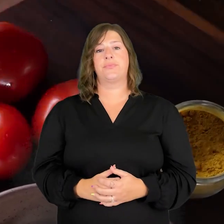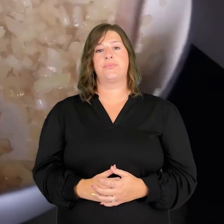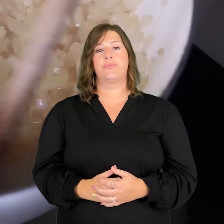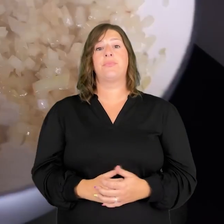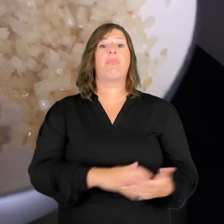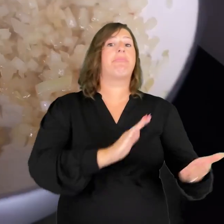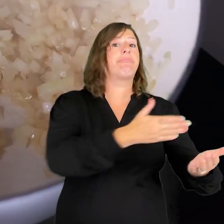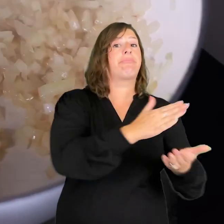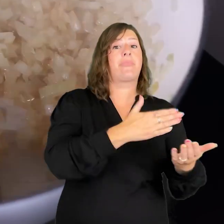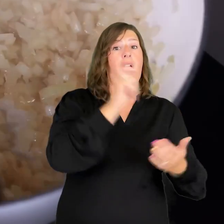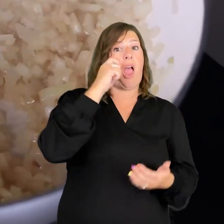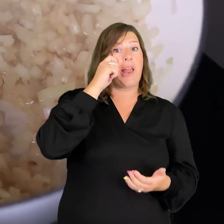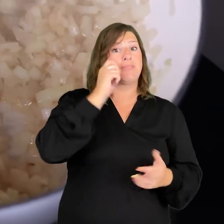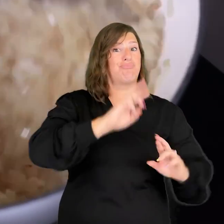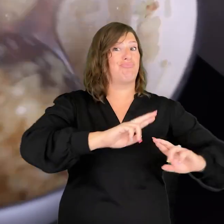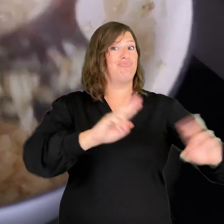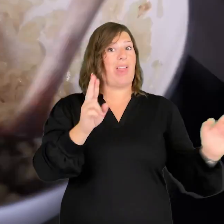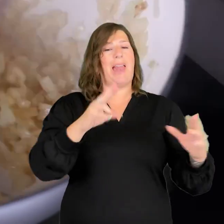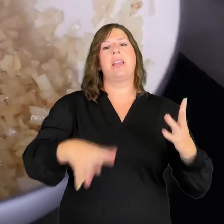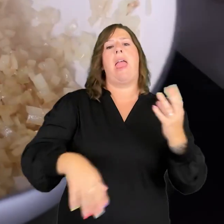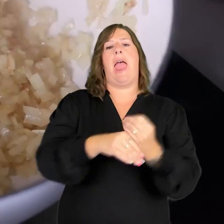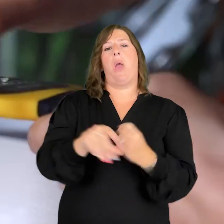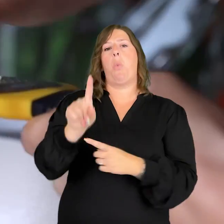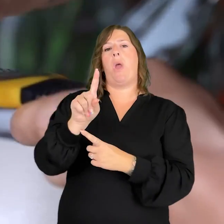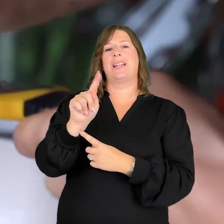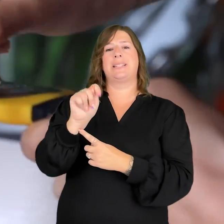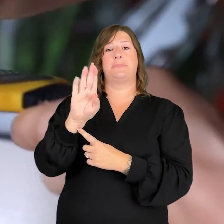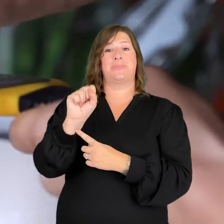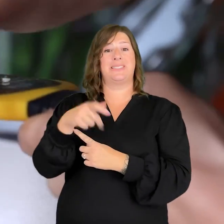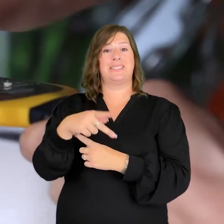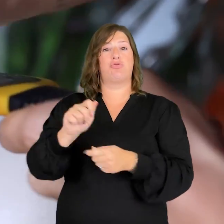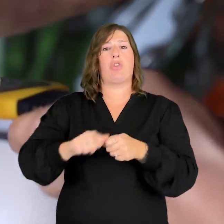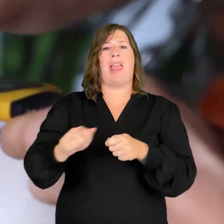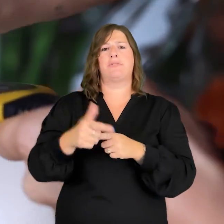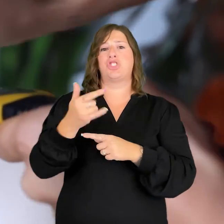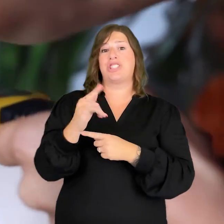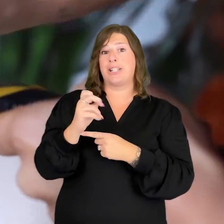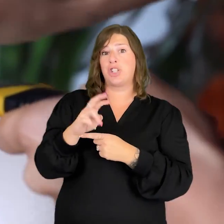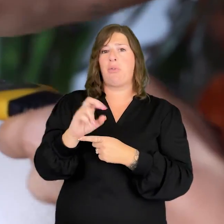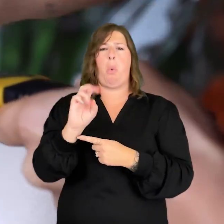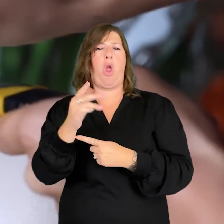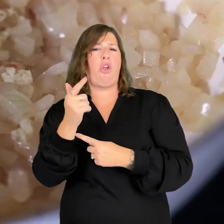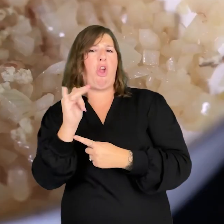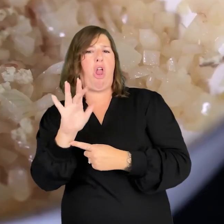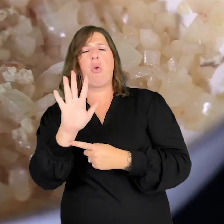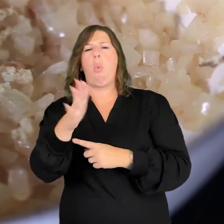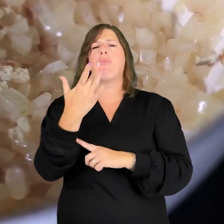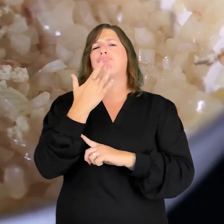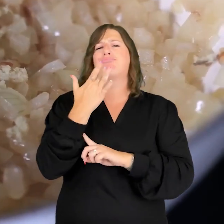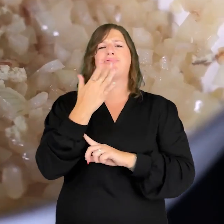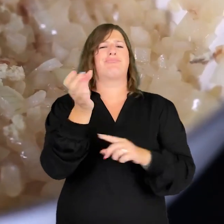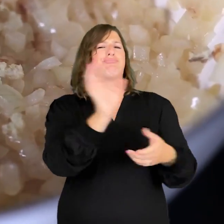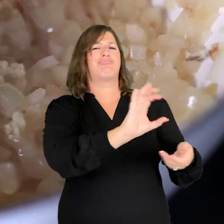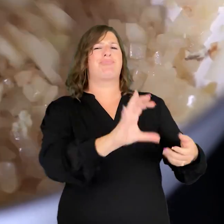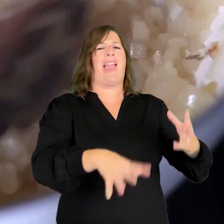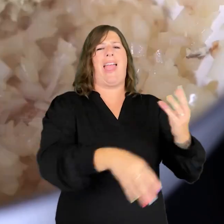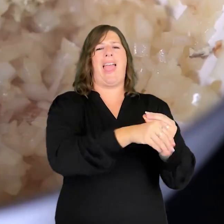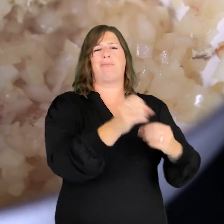When the onions are golden, we're going to add in a tablespoon of grated ginger that you could use crushed garlic here instead if you prefer. And then we're going to cook this